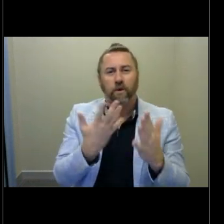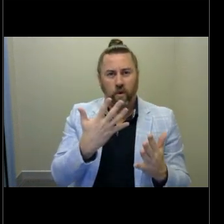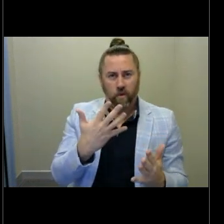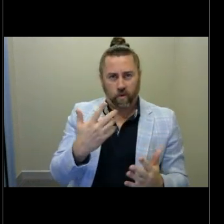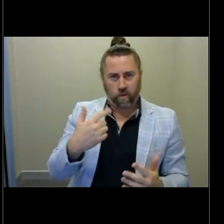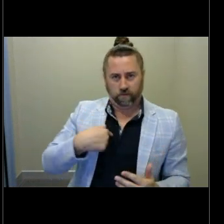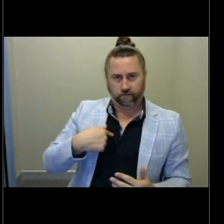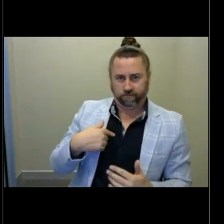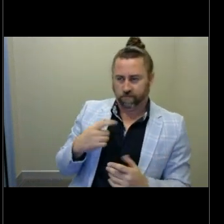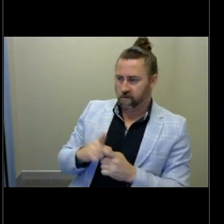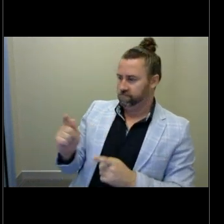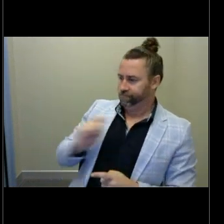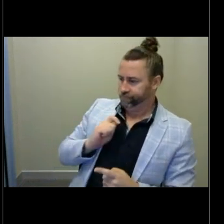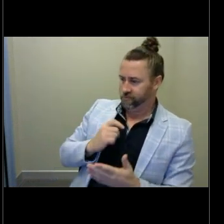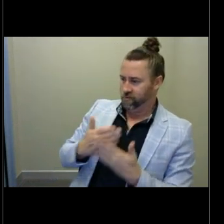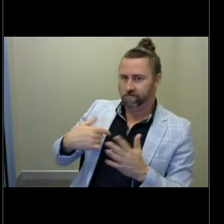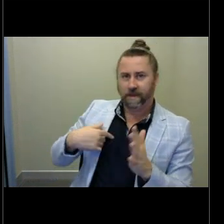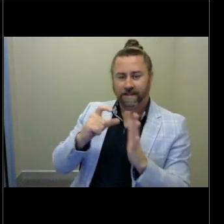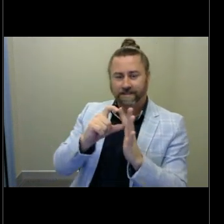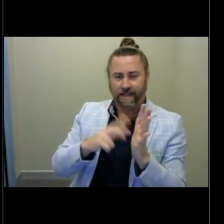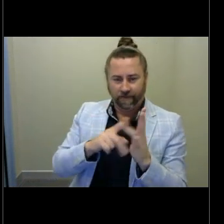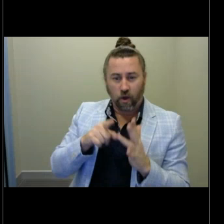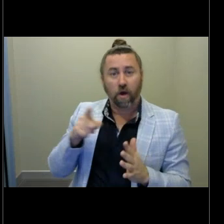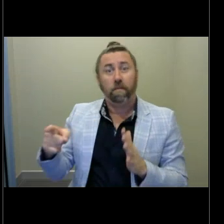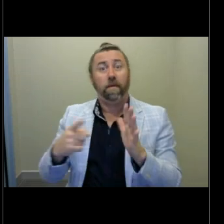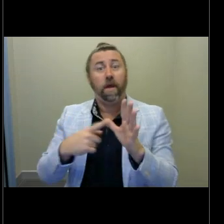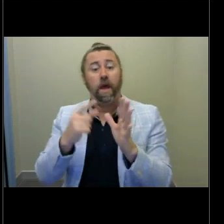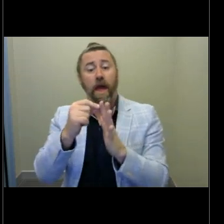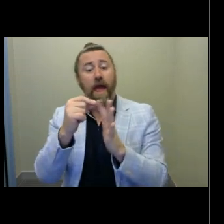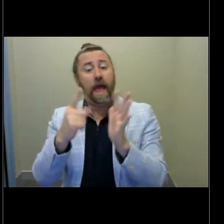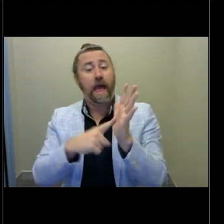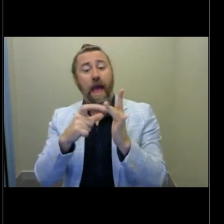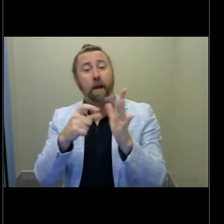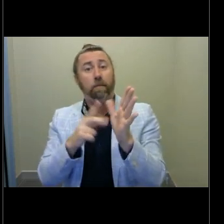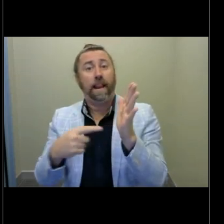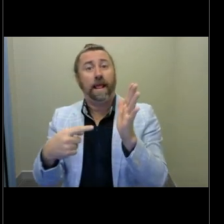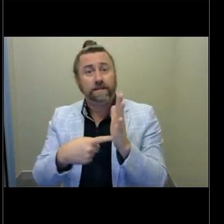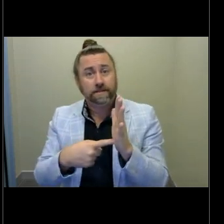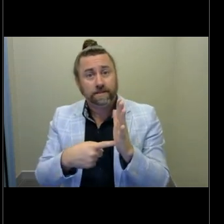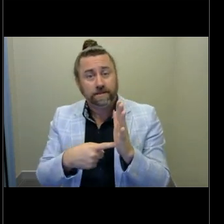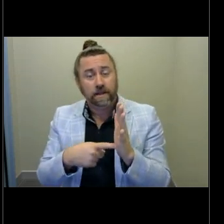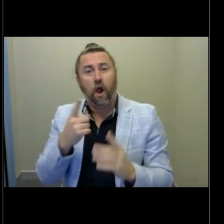This may also be the aggrieved or it might be someone else, say, the police applying